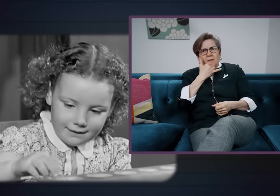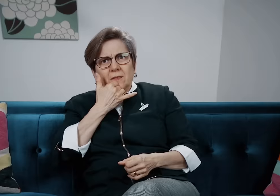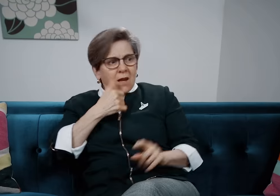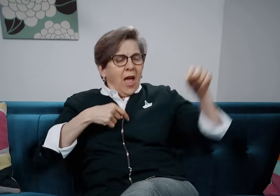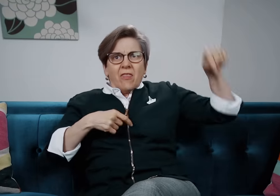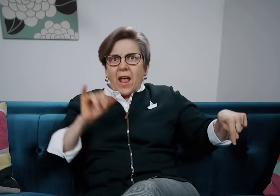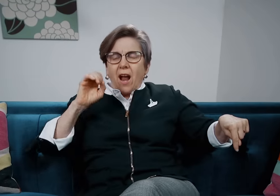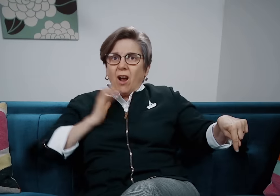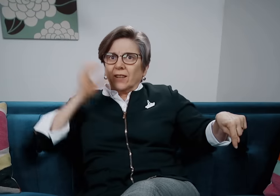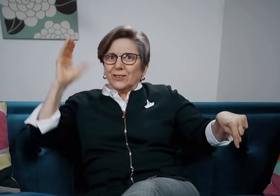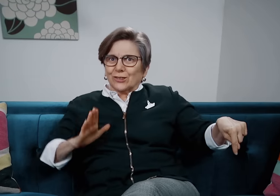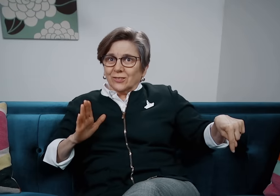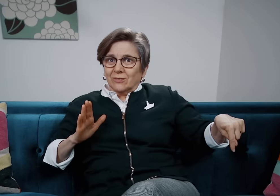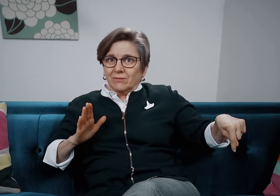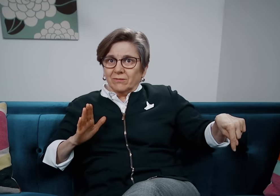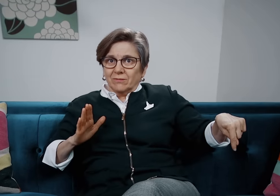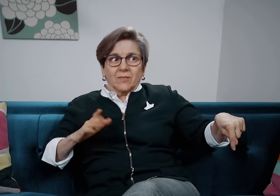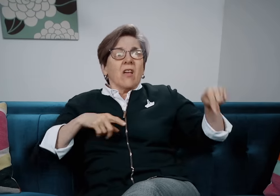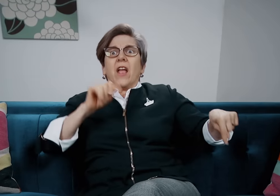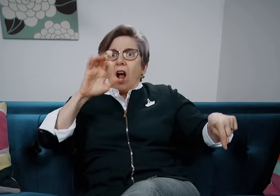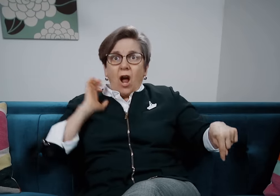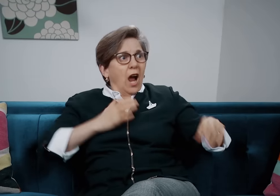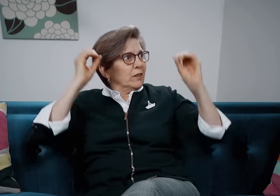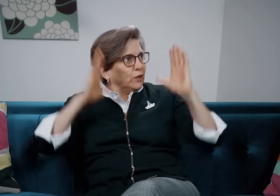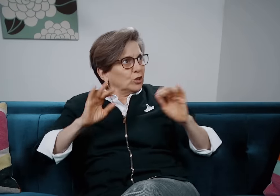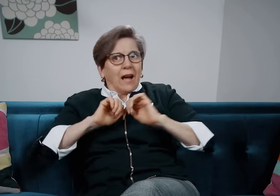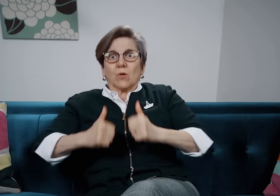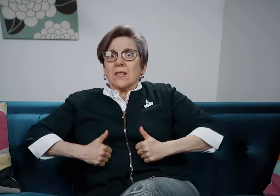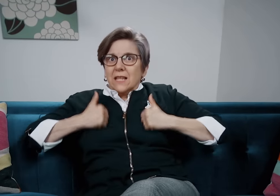And I think we've really got it wrong. The babies are our teachers in this process.